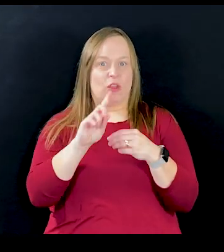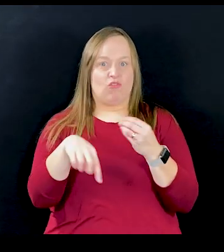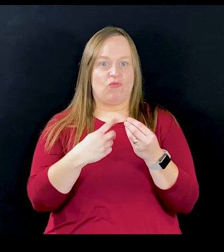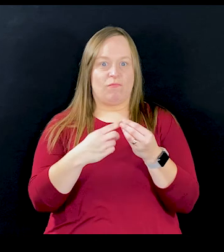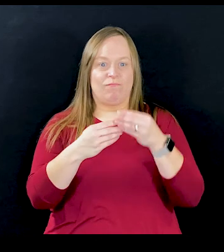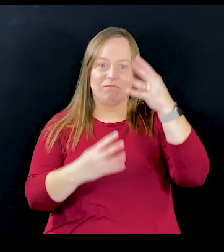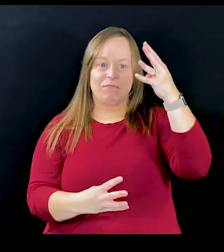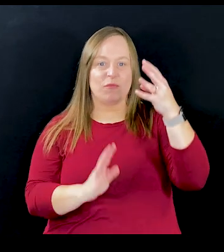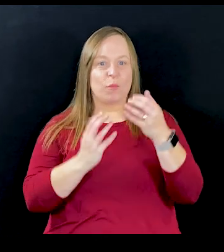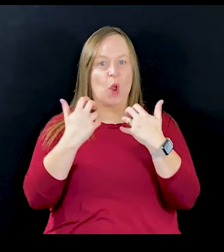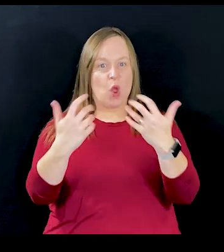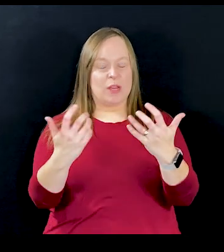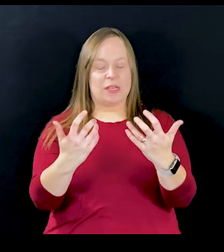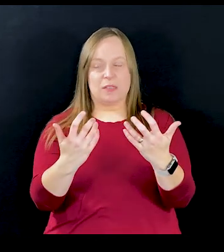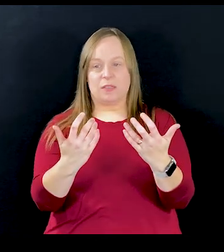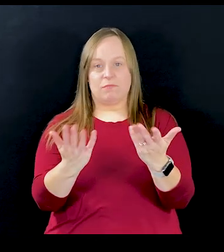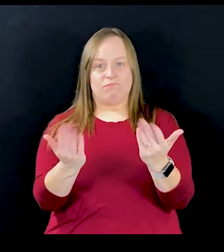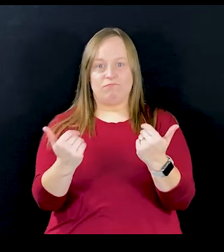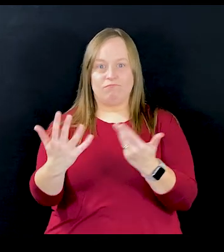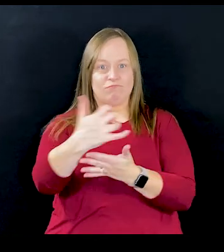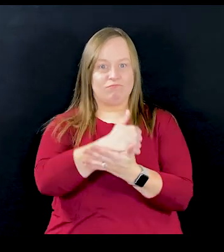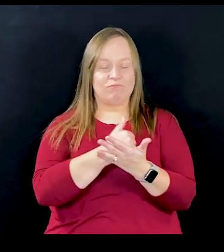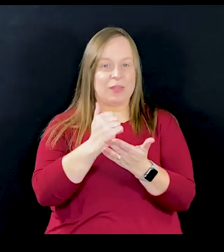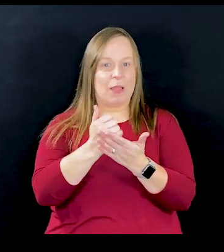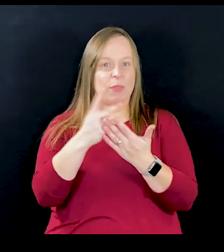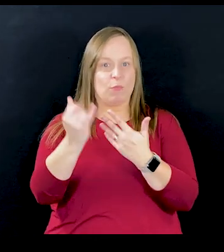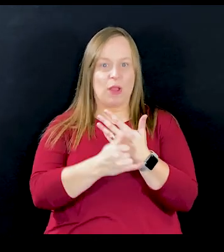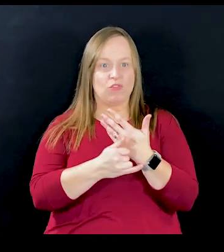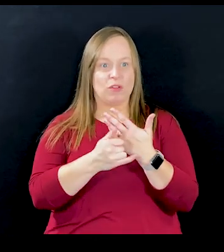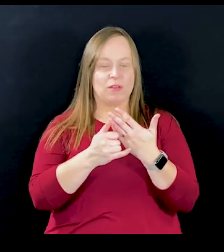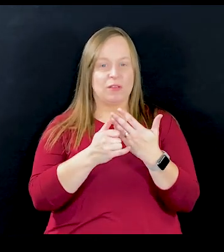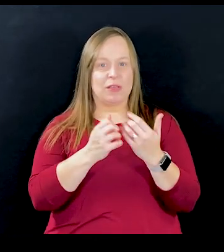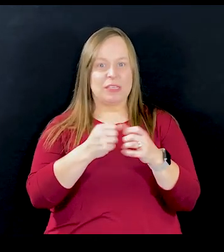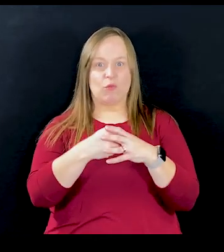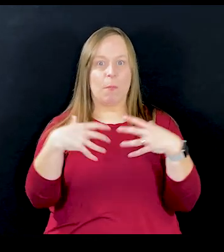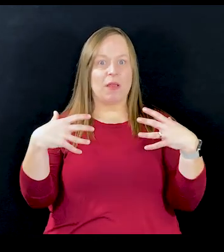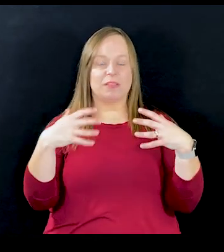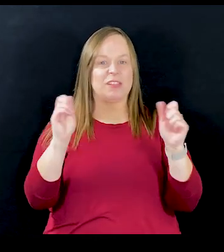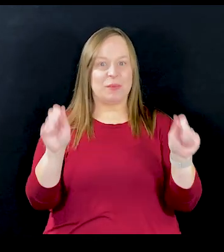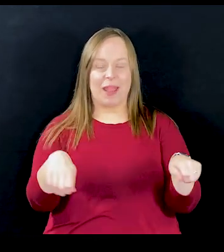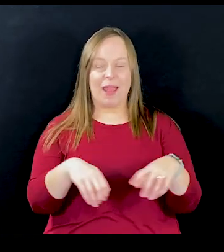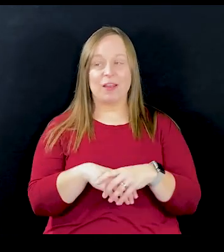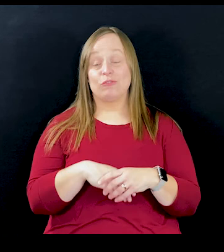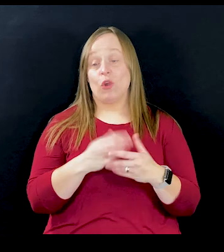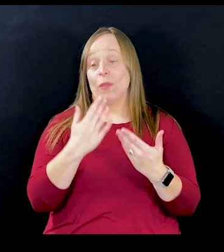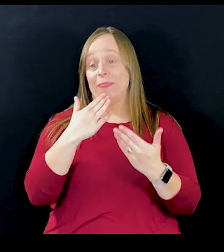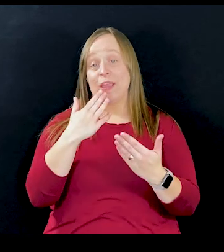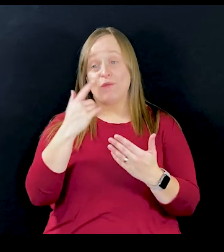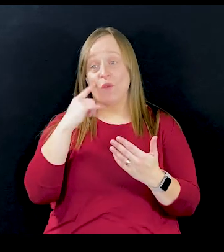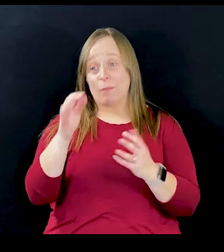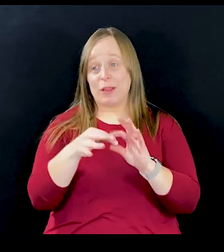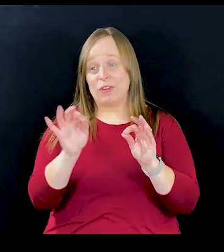as we can get from our audience will help the project be as robust as it can be. So thank you for that.